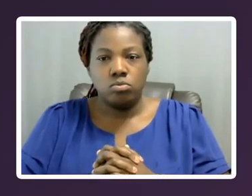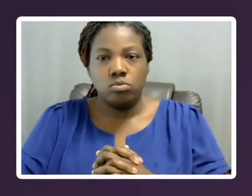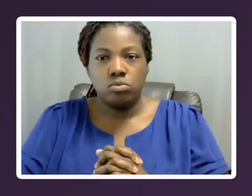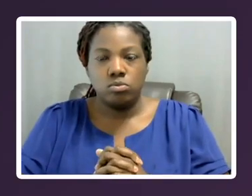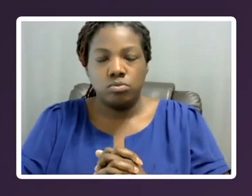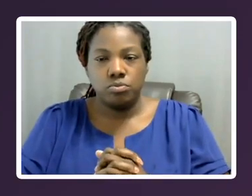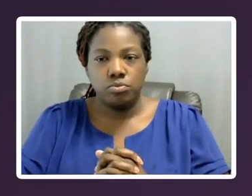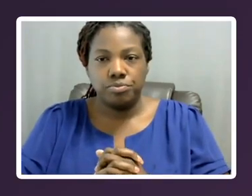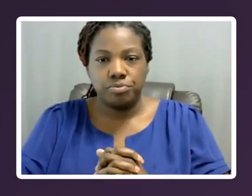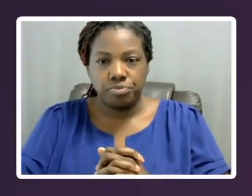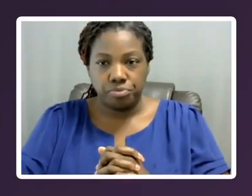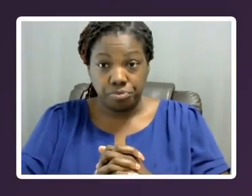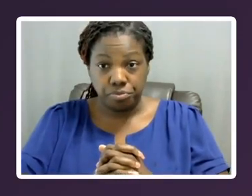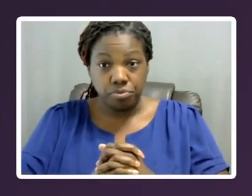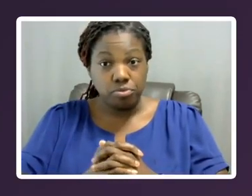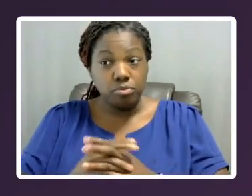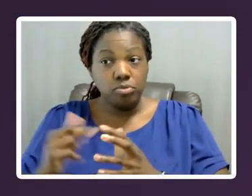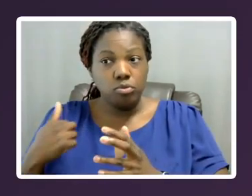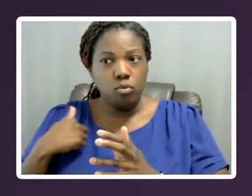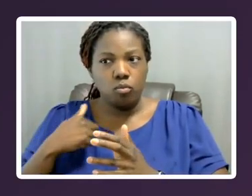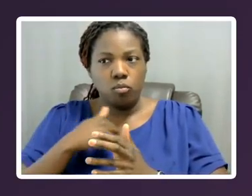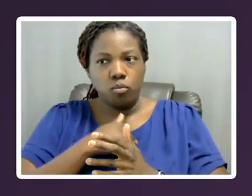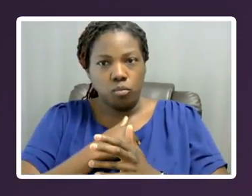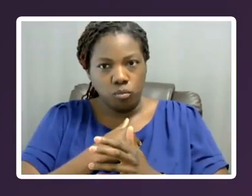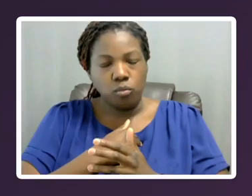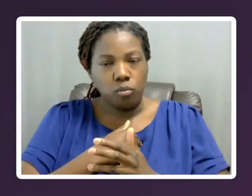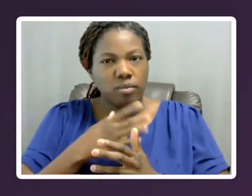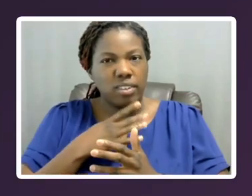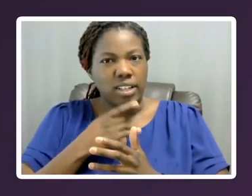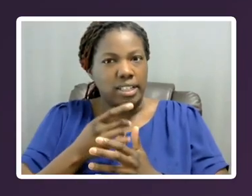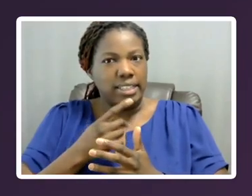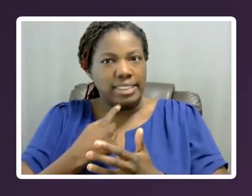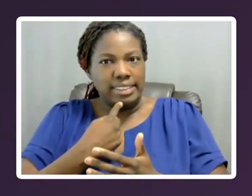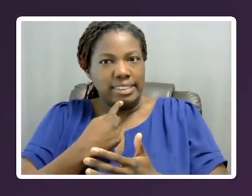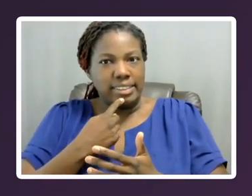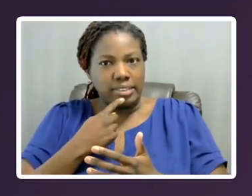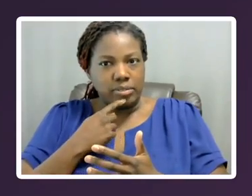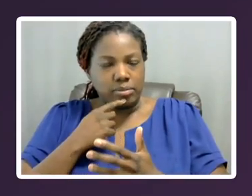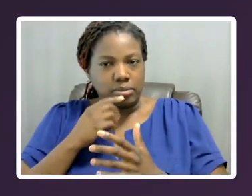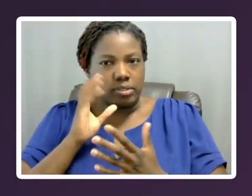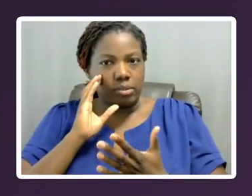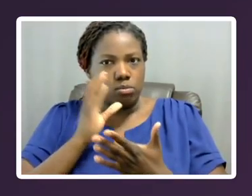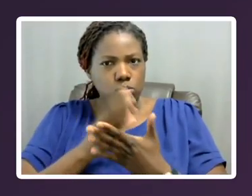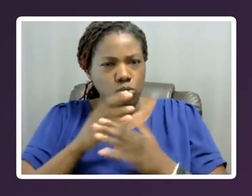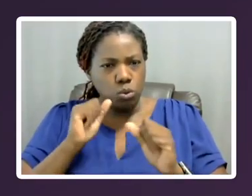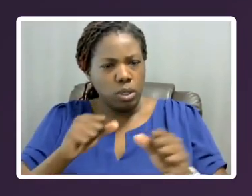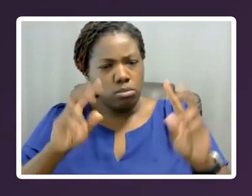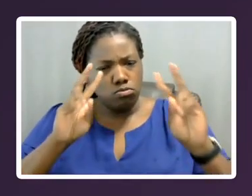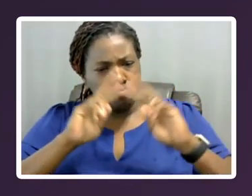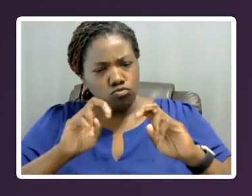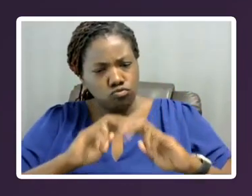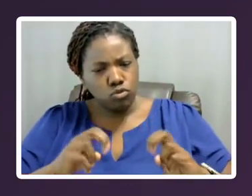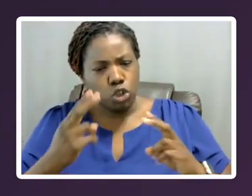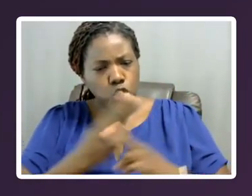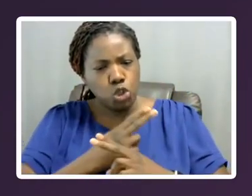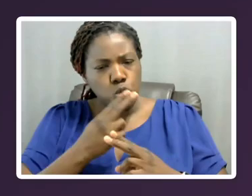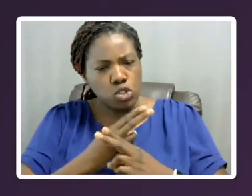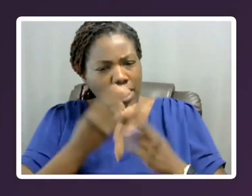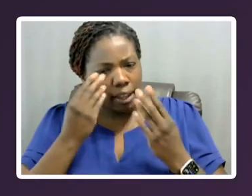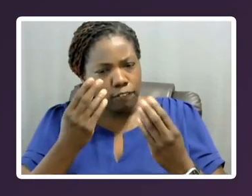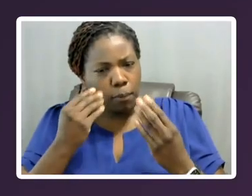Well we like to say that a portrait can be read using clues or elements of portrayal.